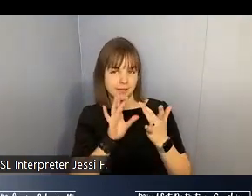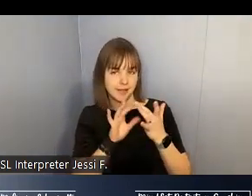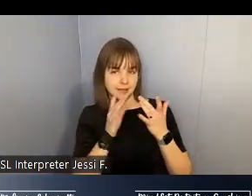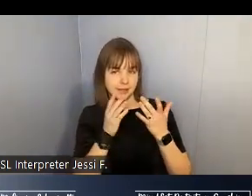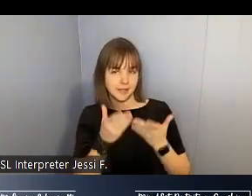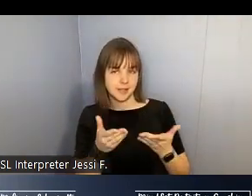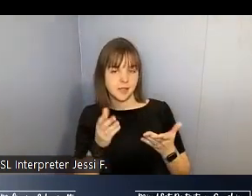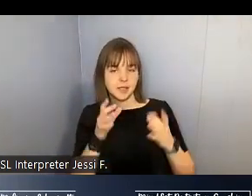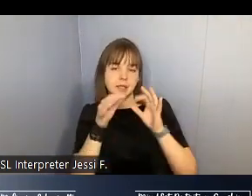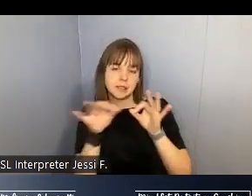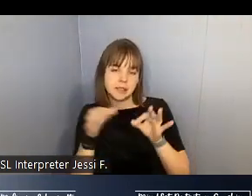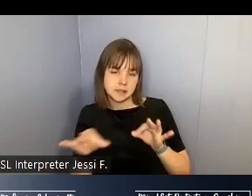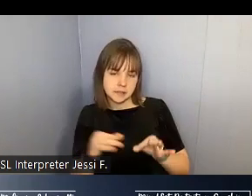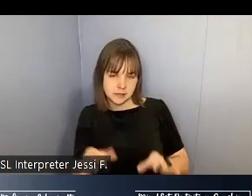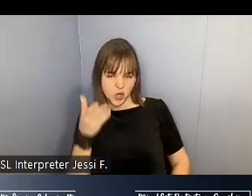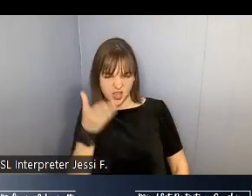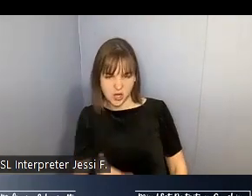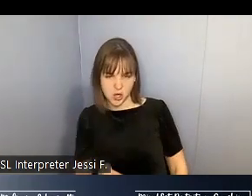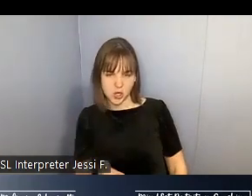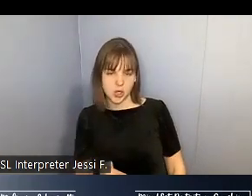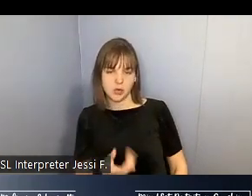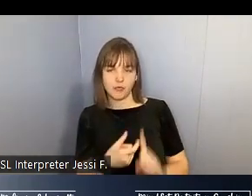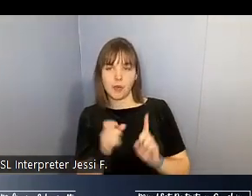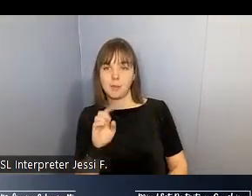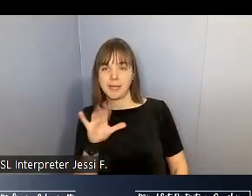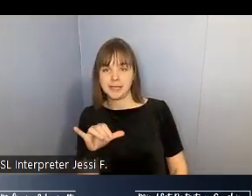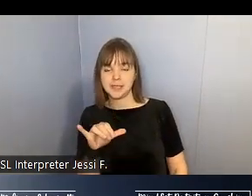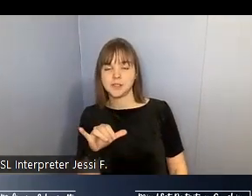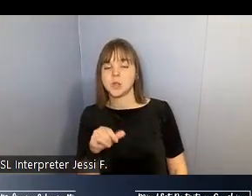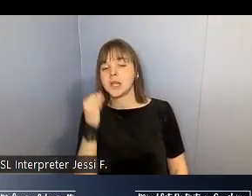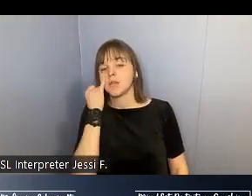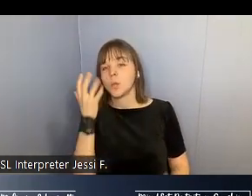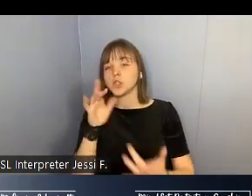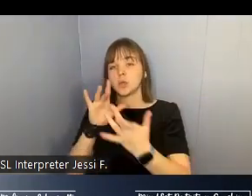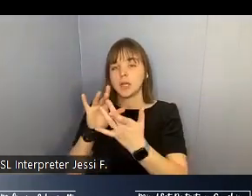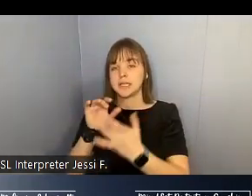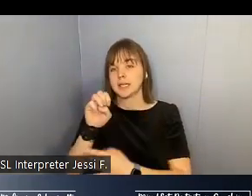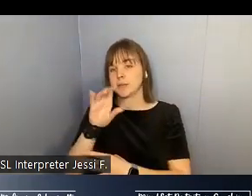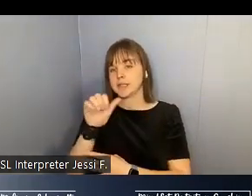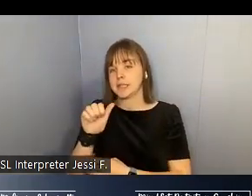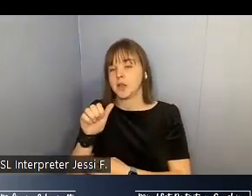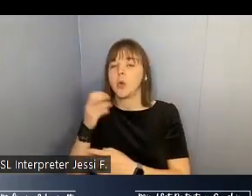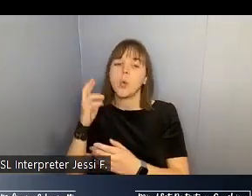And also, they're in the chat from Becky. So if you want to reach out to her and follow her, there they are.